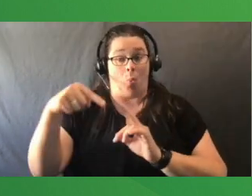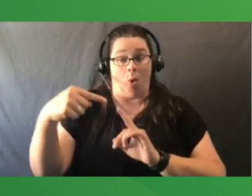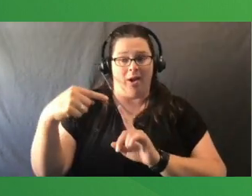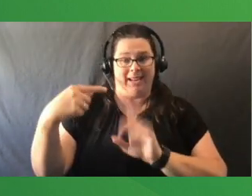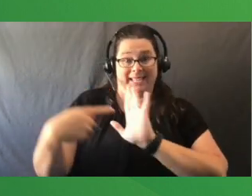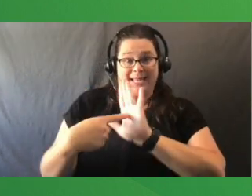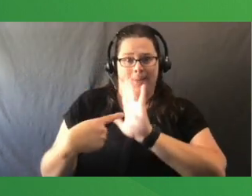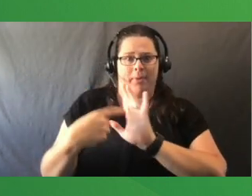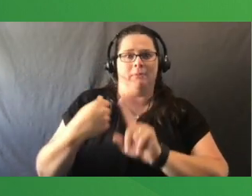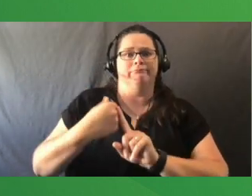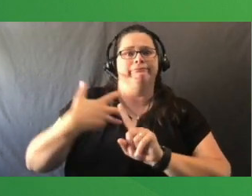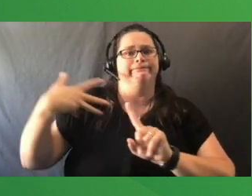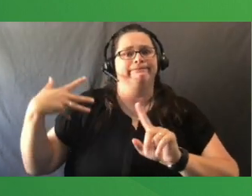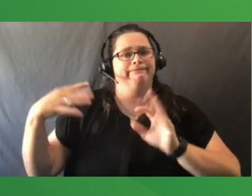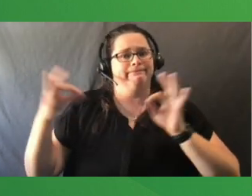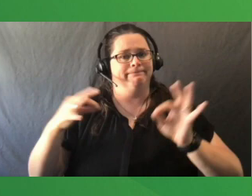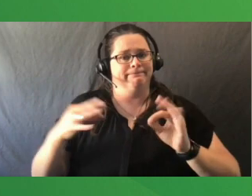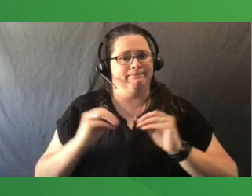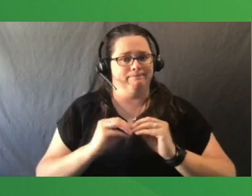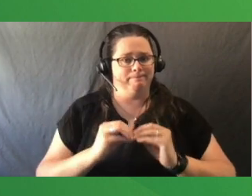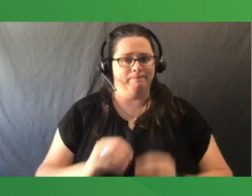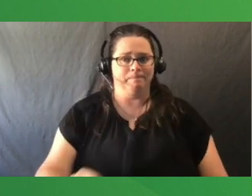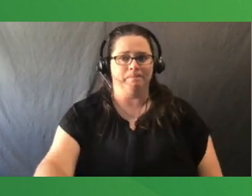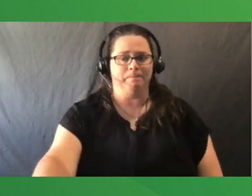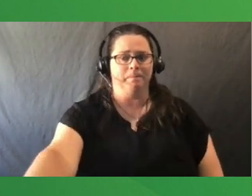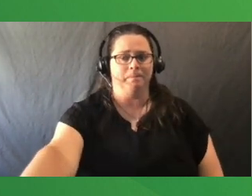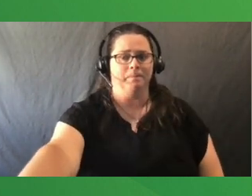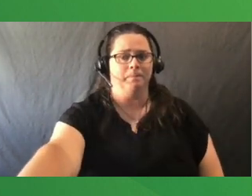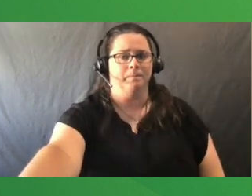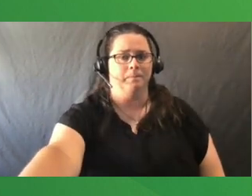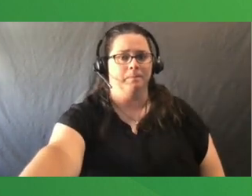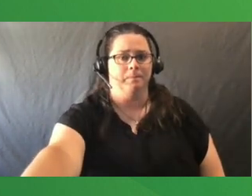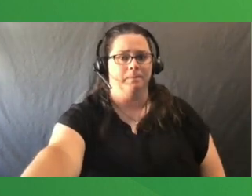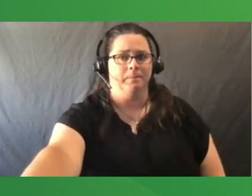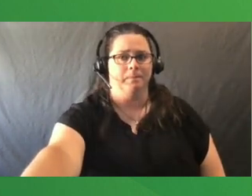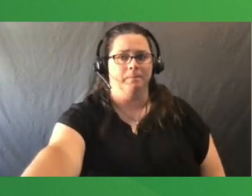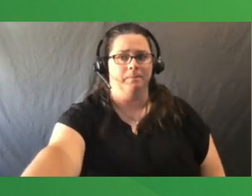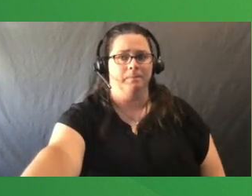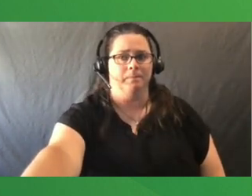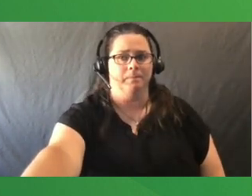Thanks, Holly. Next slide. Oh, thank you.